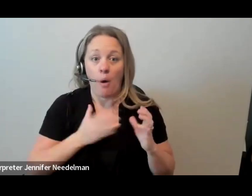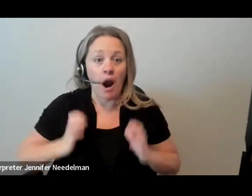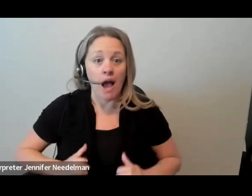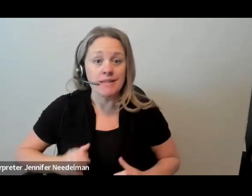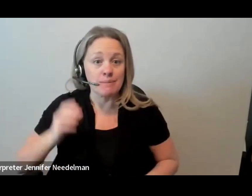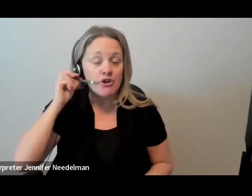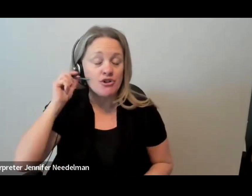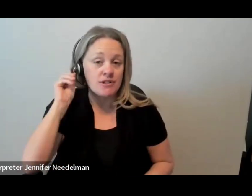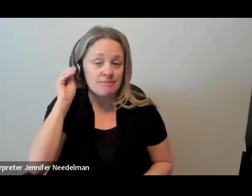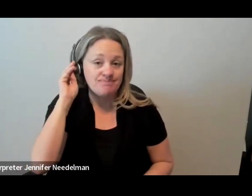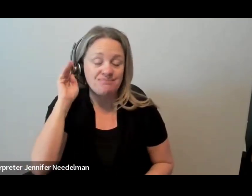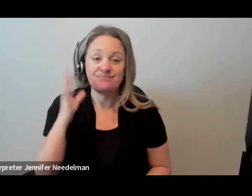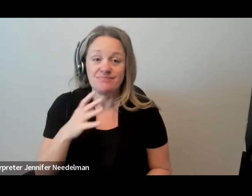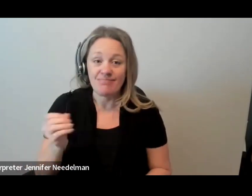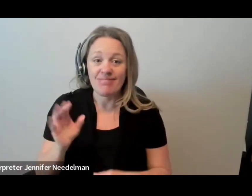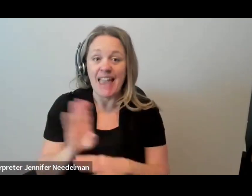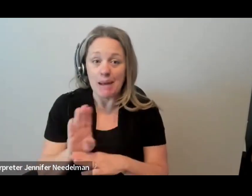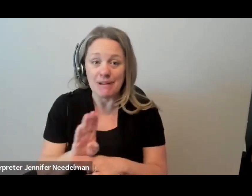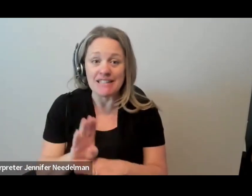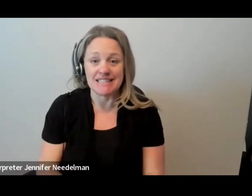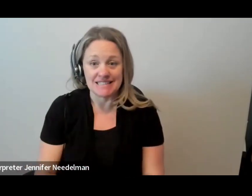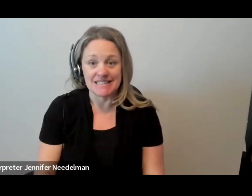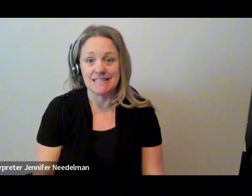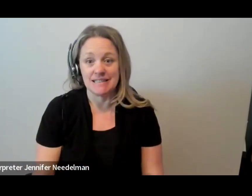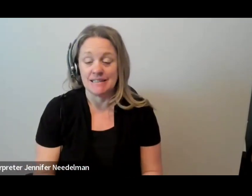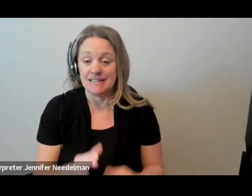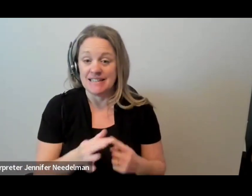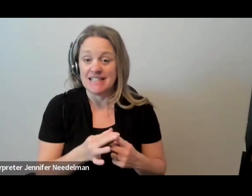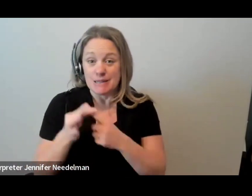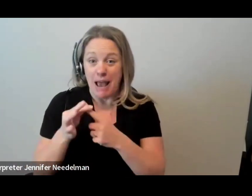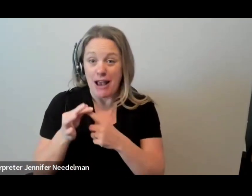and for businesses, especially in accessibility.